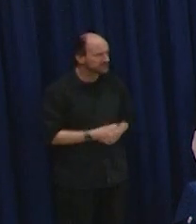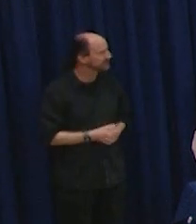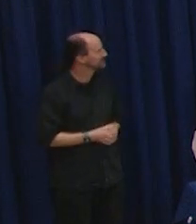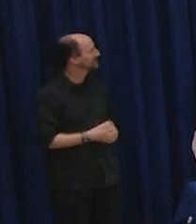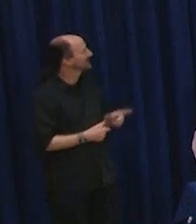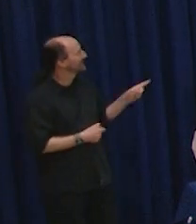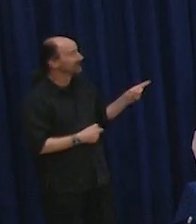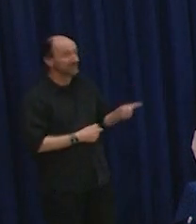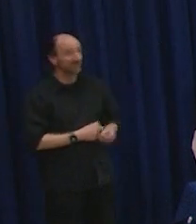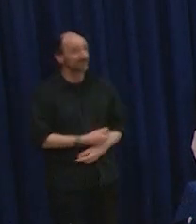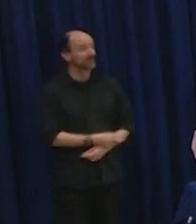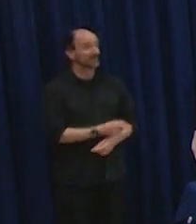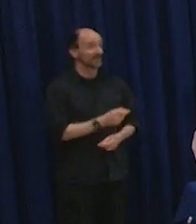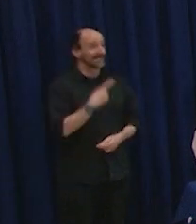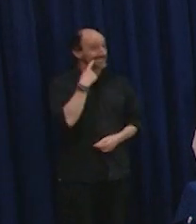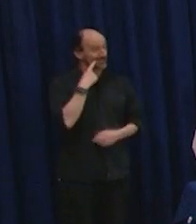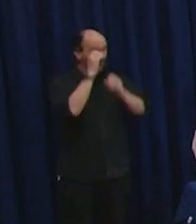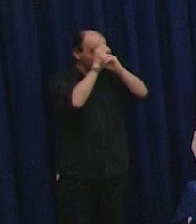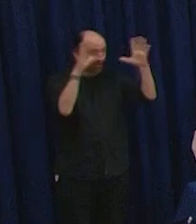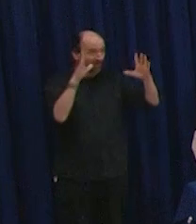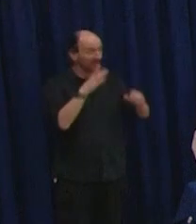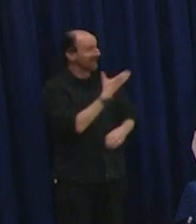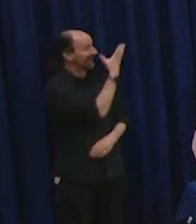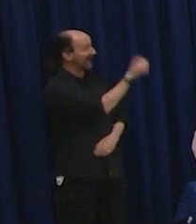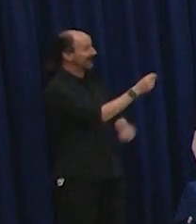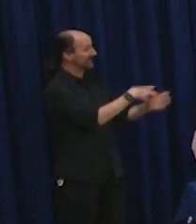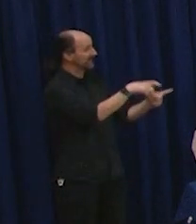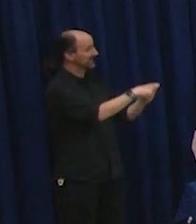got ADHD and we've got to move away from that because it's about impairment that gives you